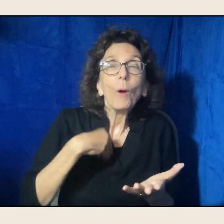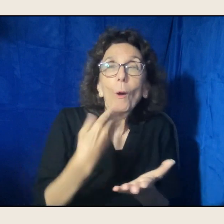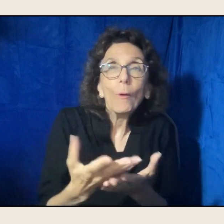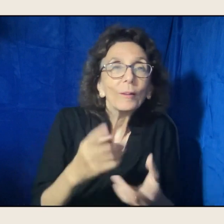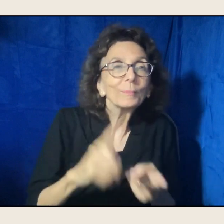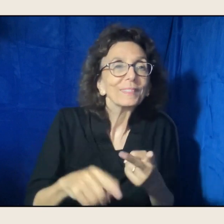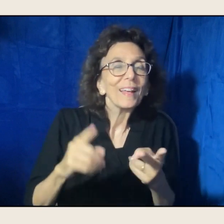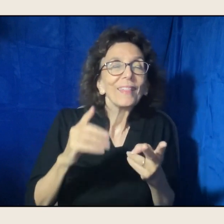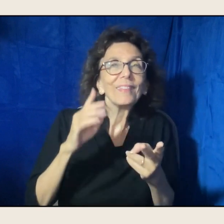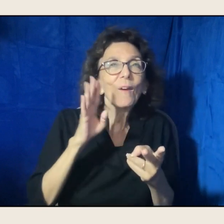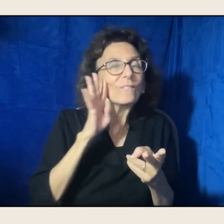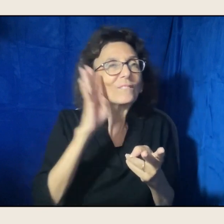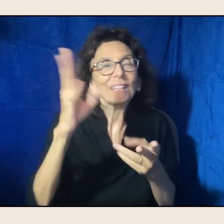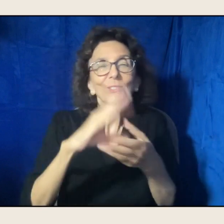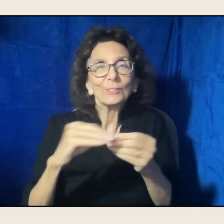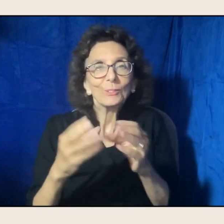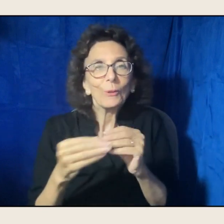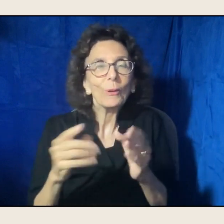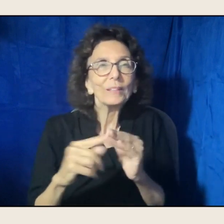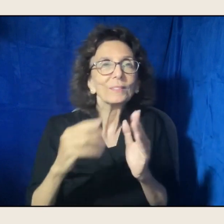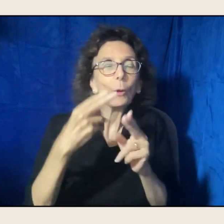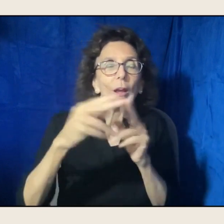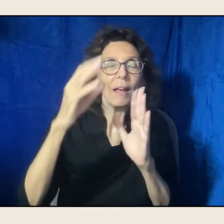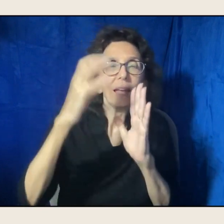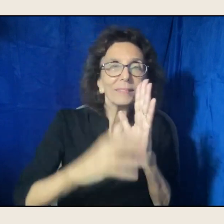And I also encourage them to read the science, you know?